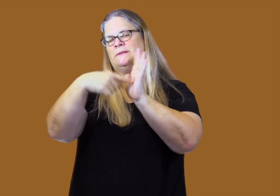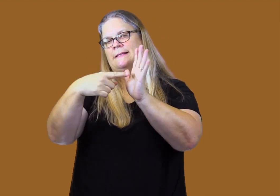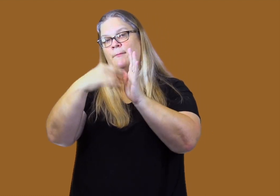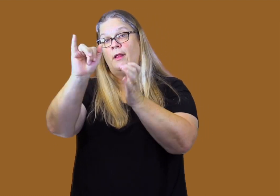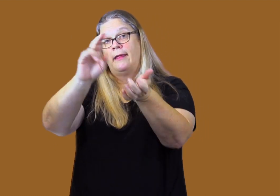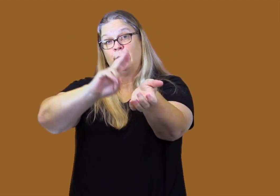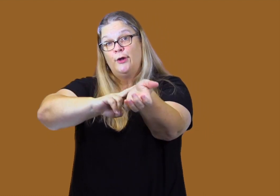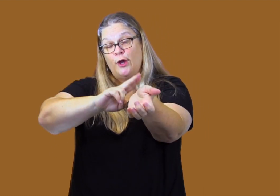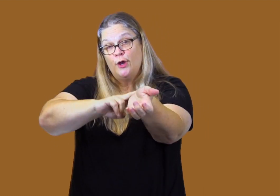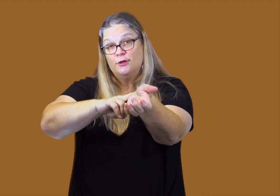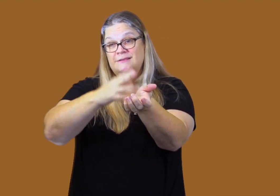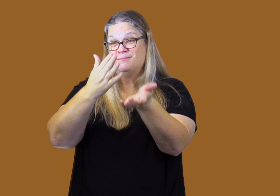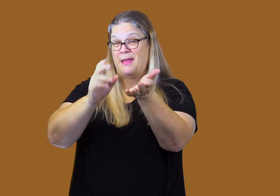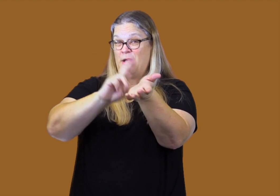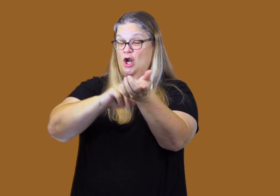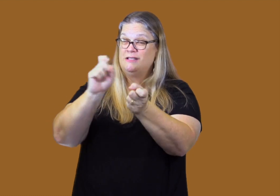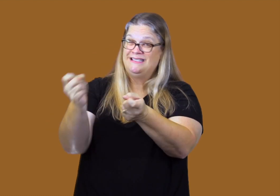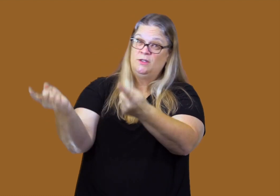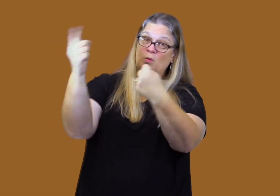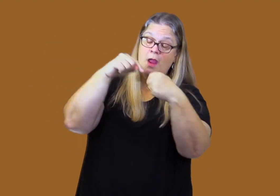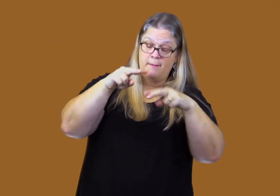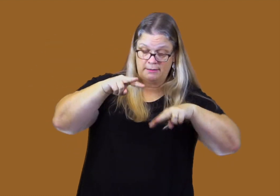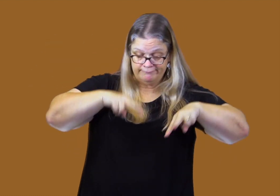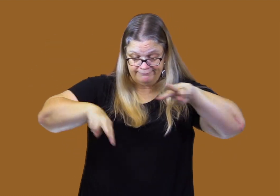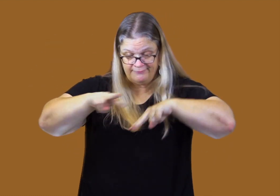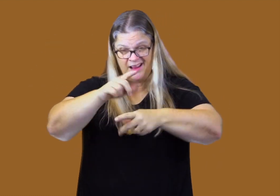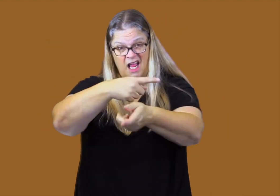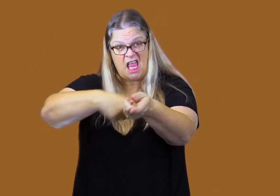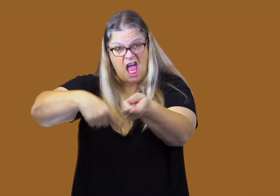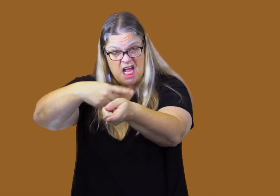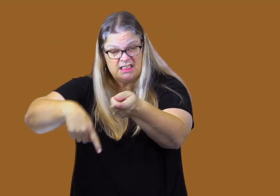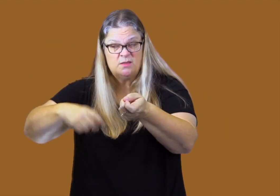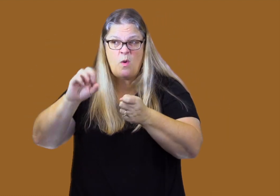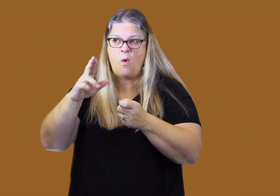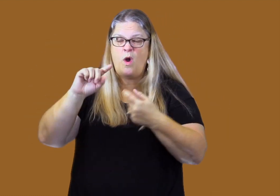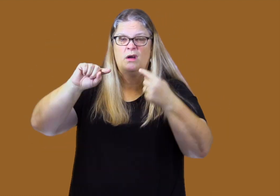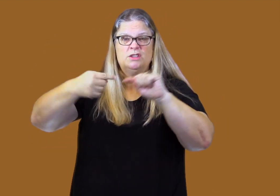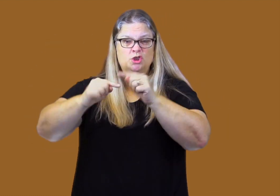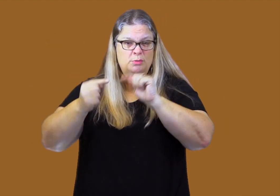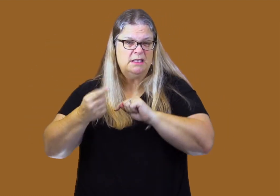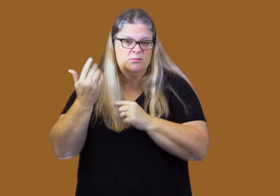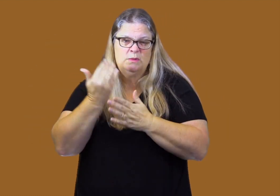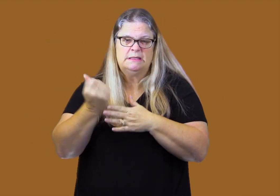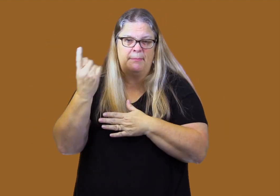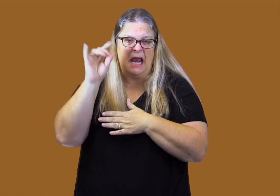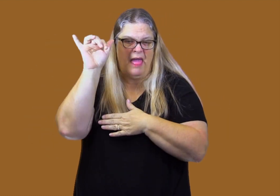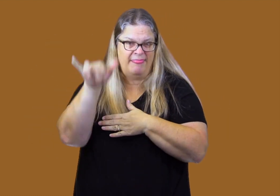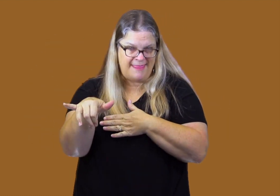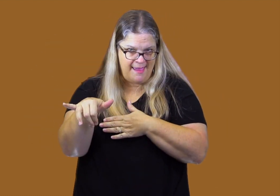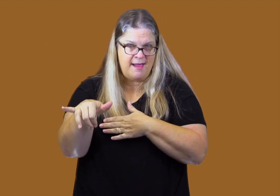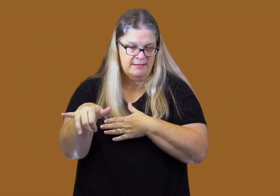a nurse may need to come to look over the child if there's been any cutting or self-injurious behavior.